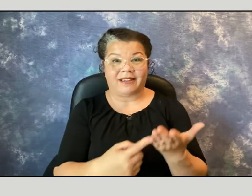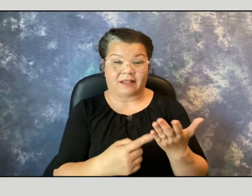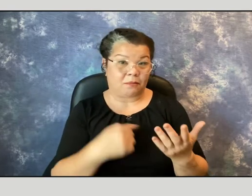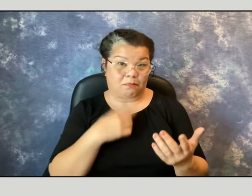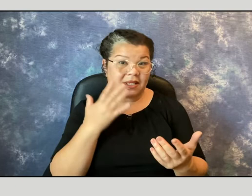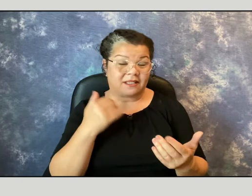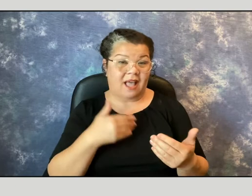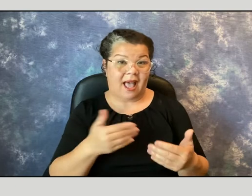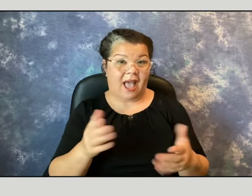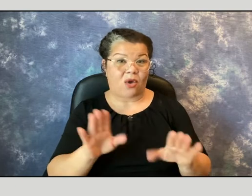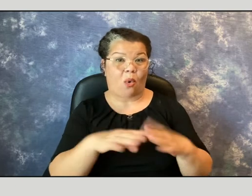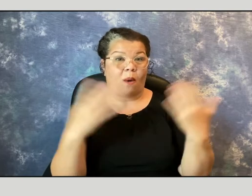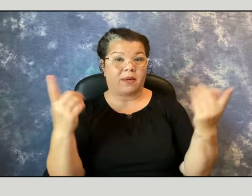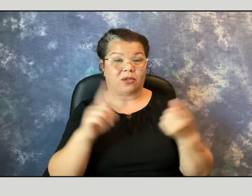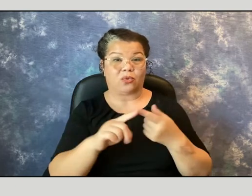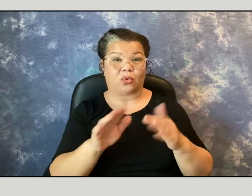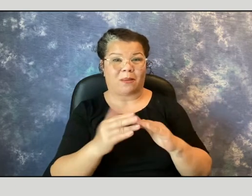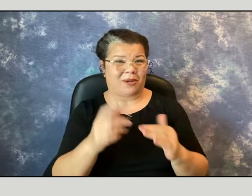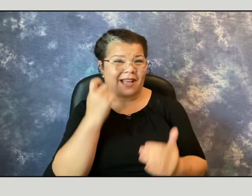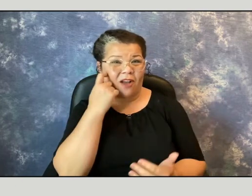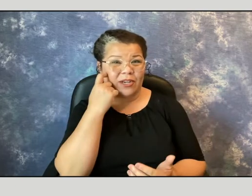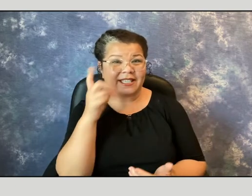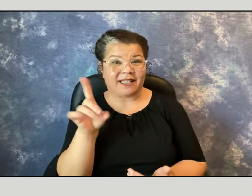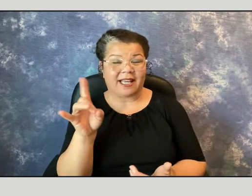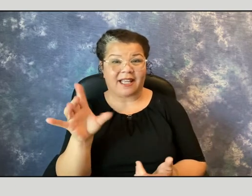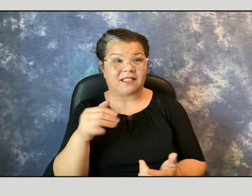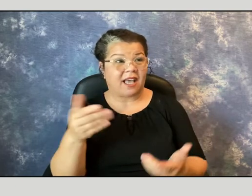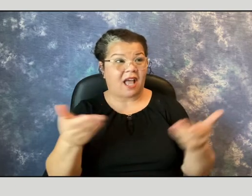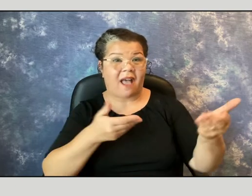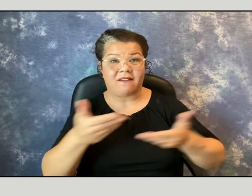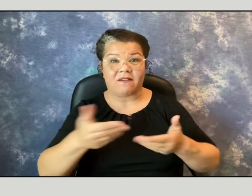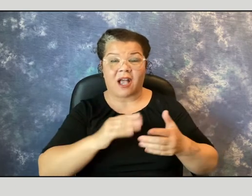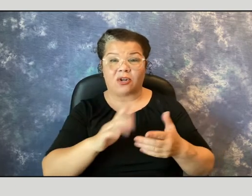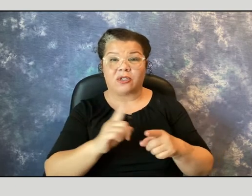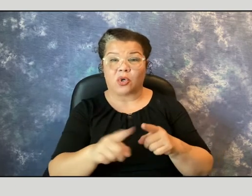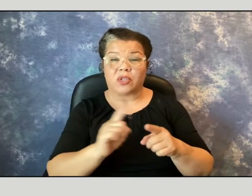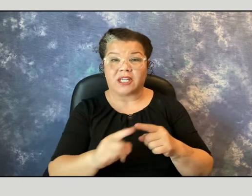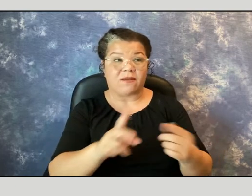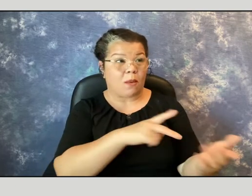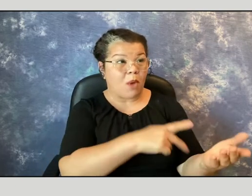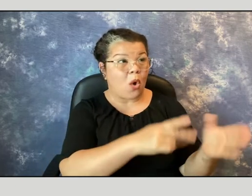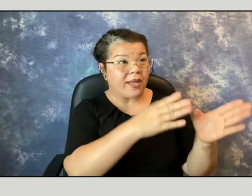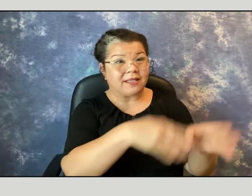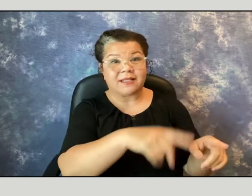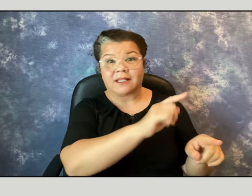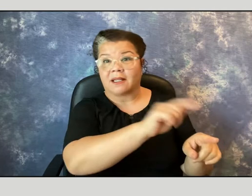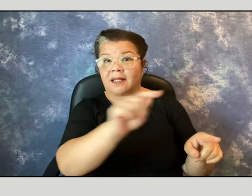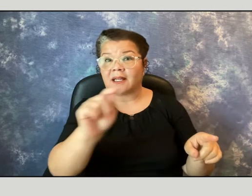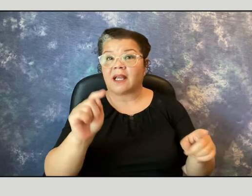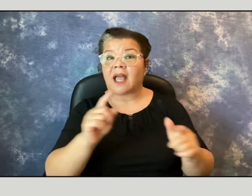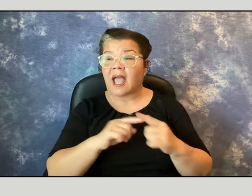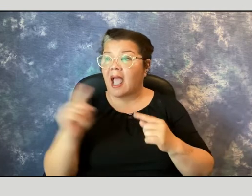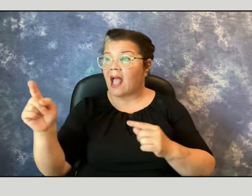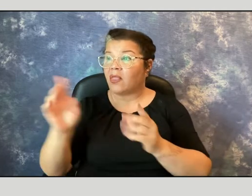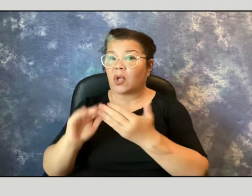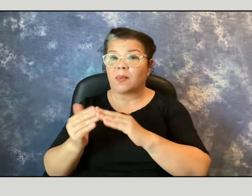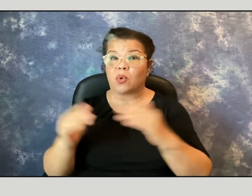I just recently did invite the poets and the community, and they'd read poetry there related with our common experience.